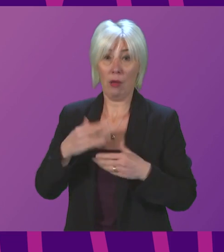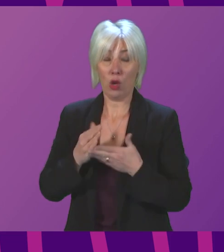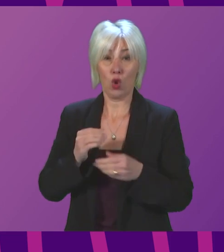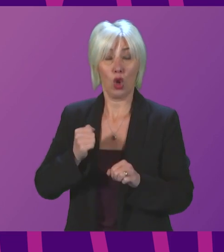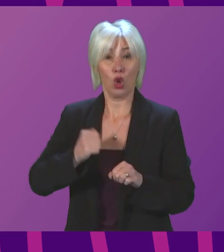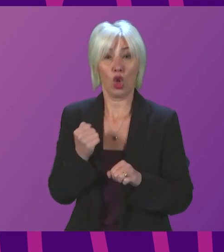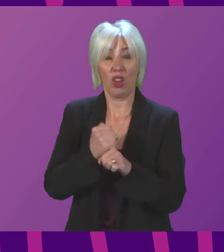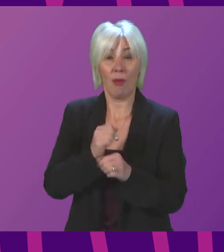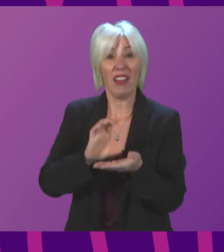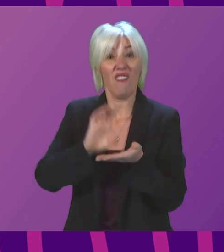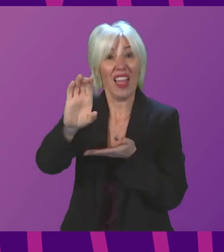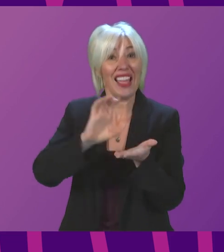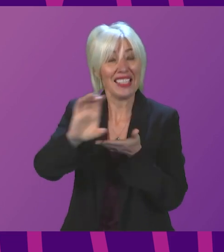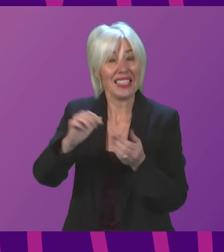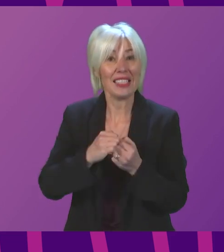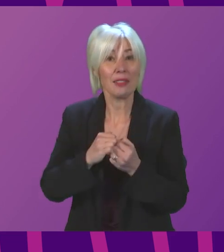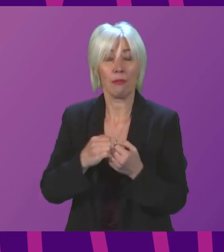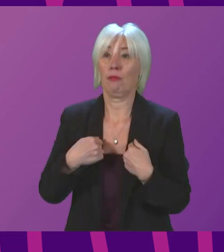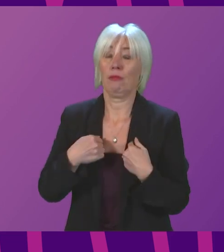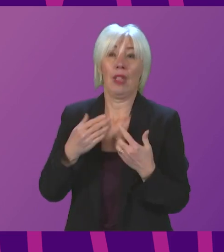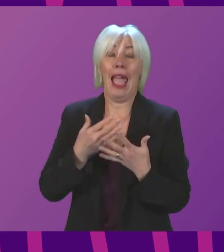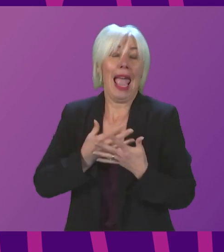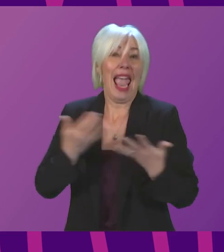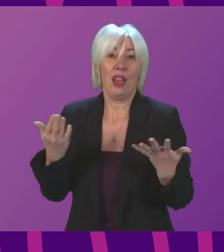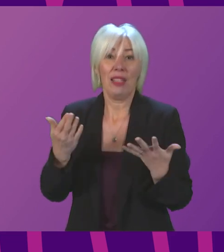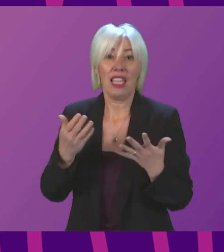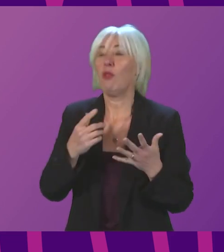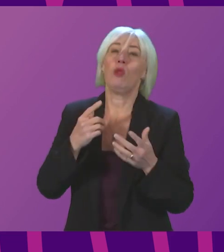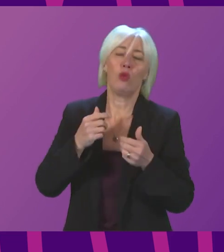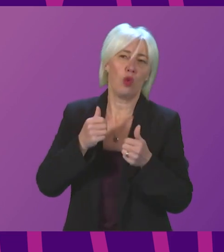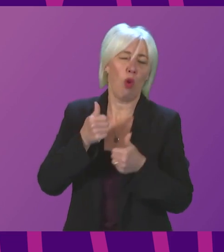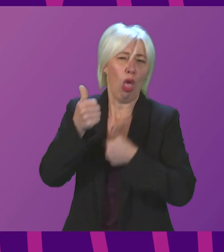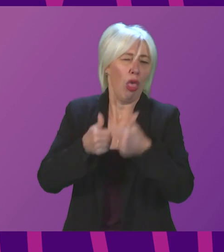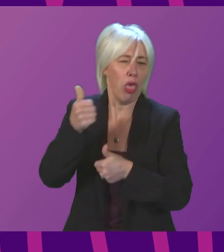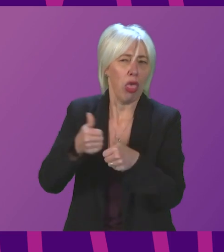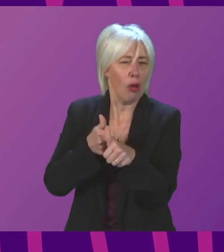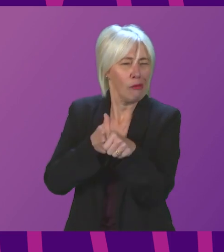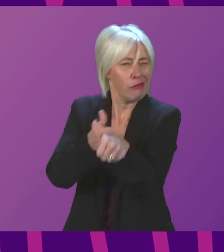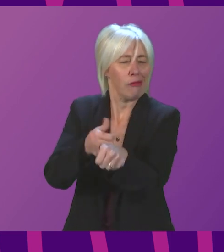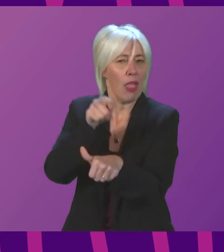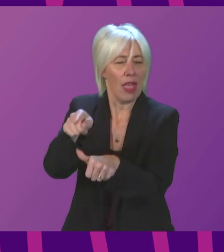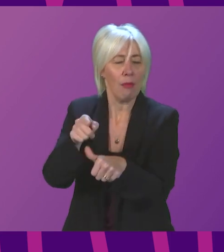We do not do anybody in the oil and gas sector any favours if we pretend that the just transition